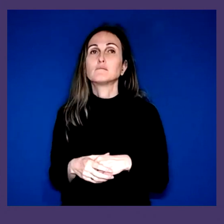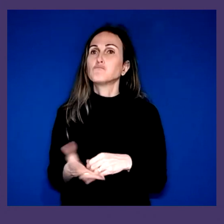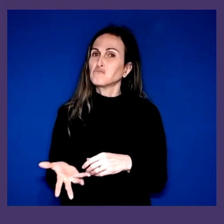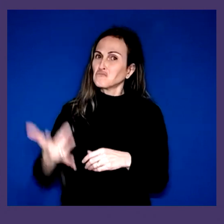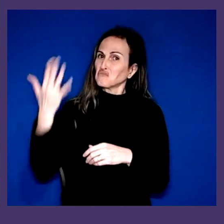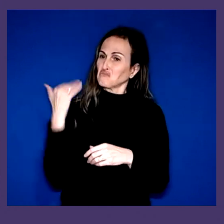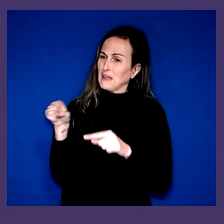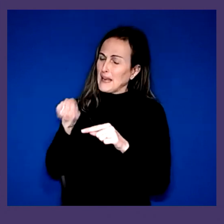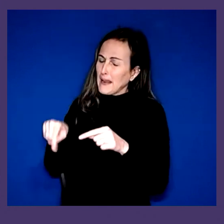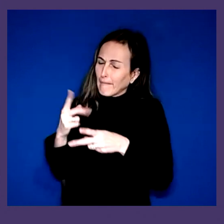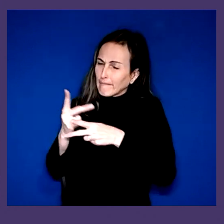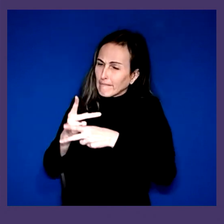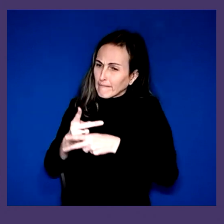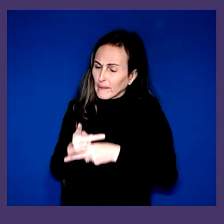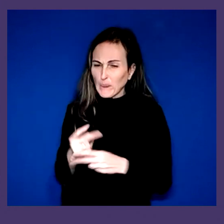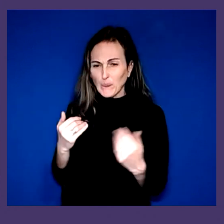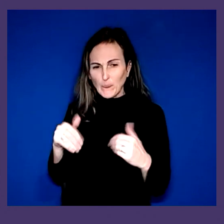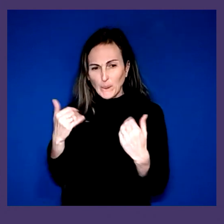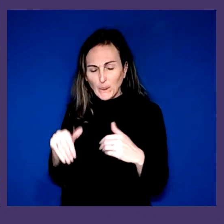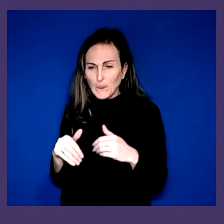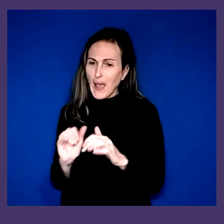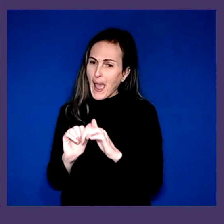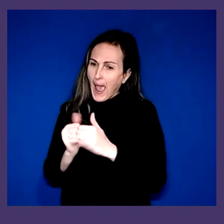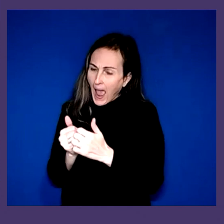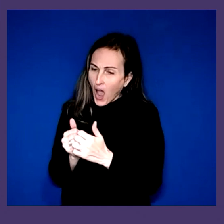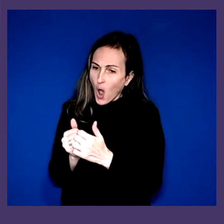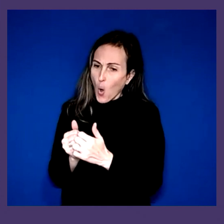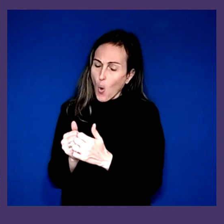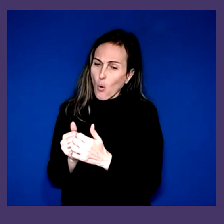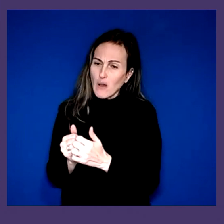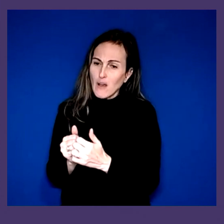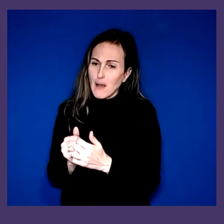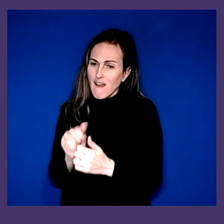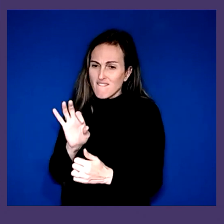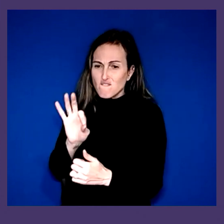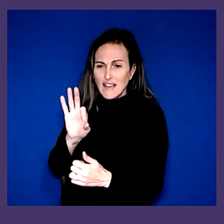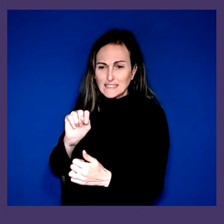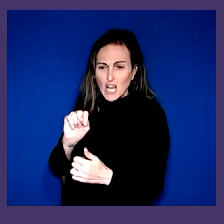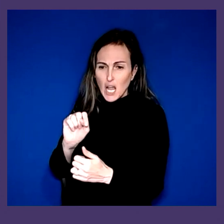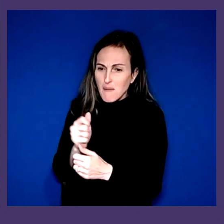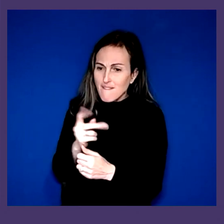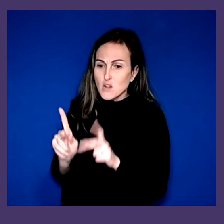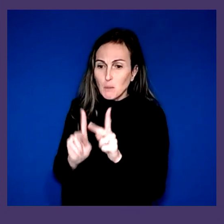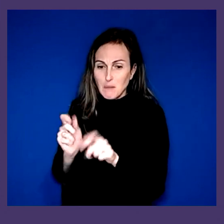a better way than to FaceTime the same few people every time you have a task where he needed